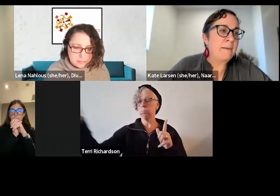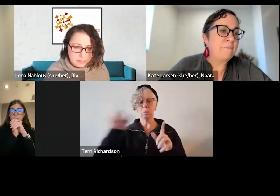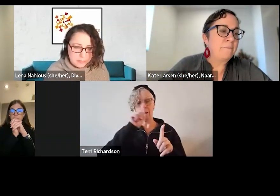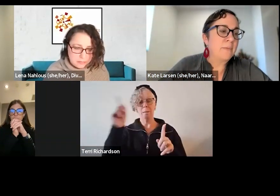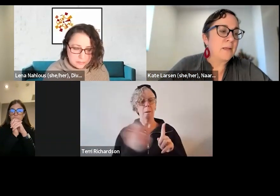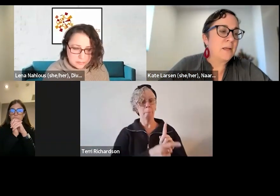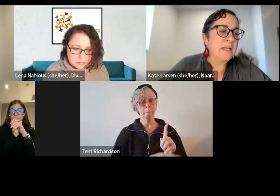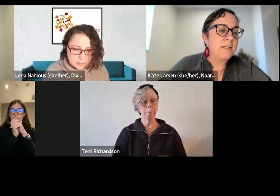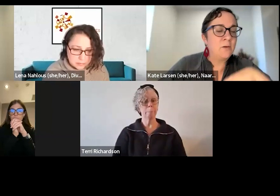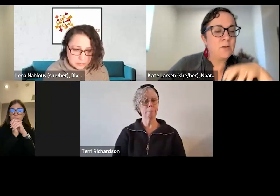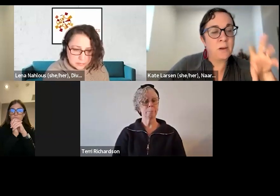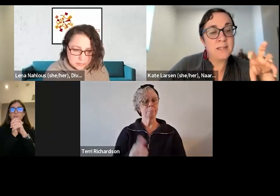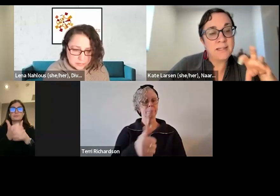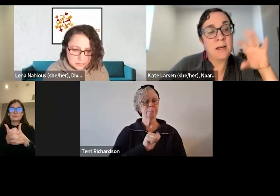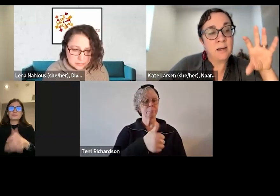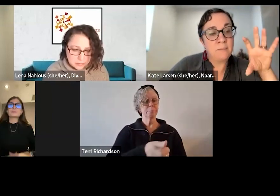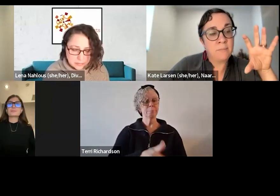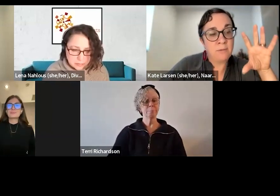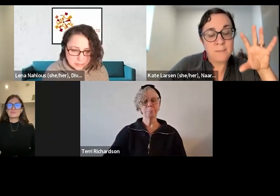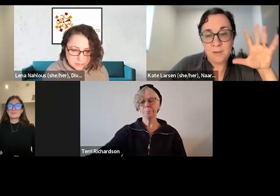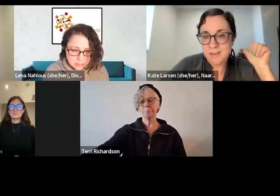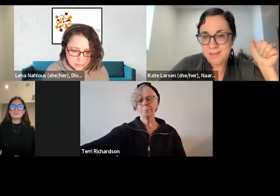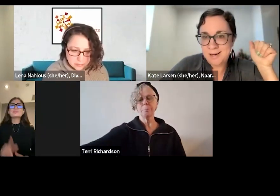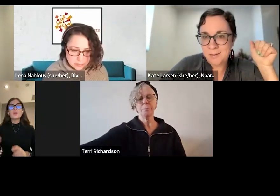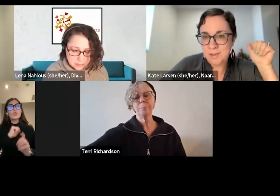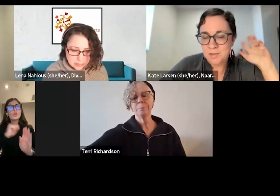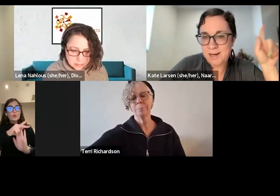It's those policies and I recommend looking at Theatre Network Australia